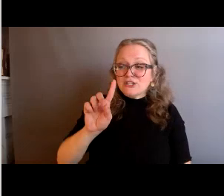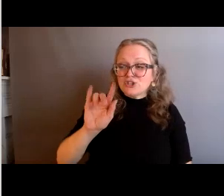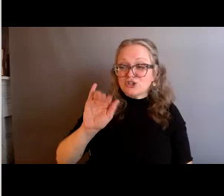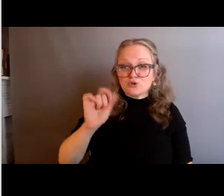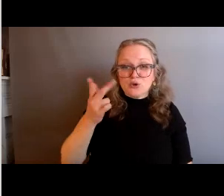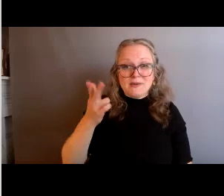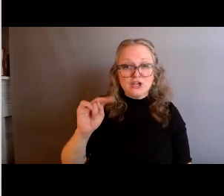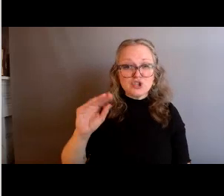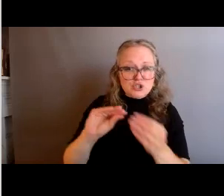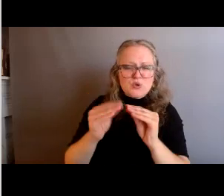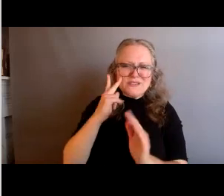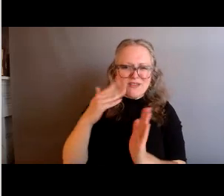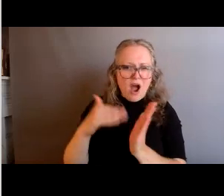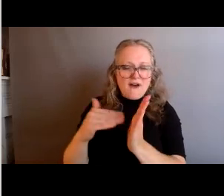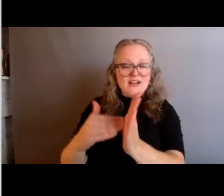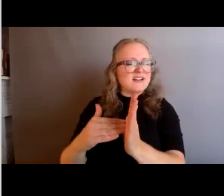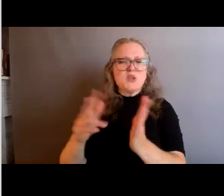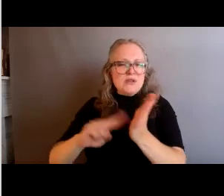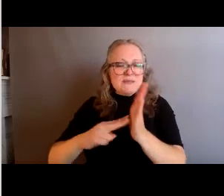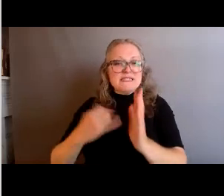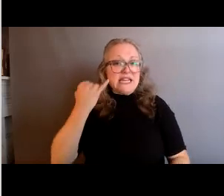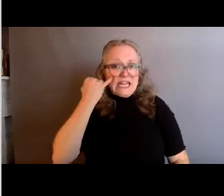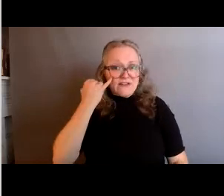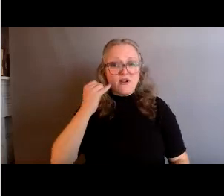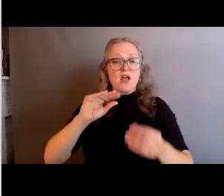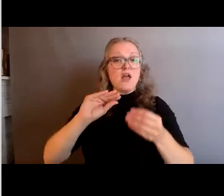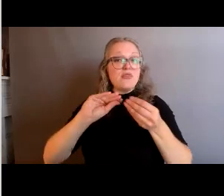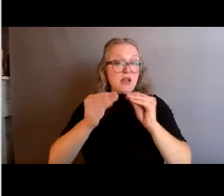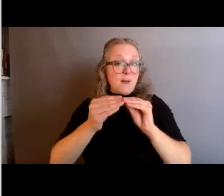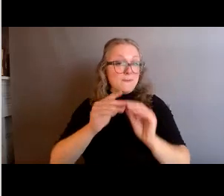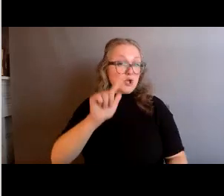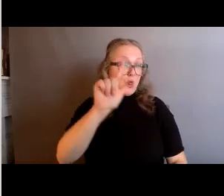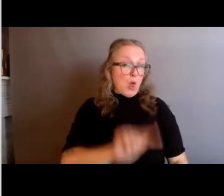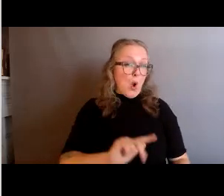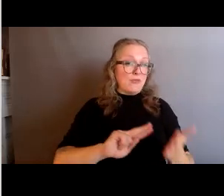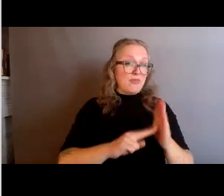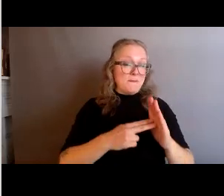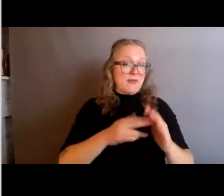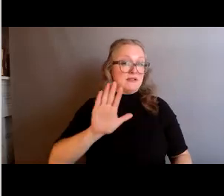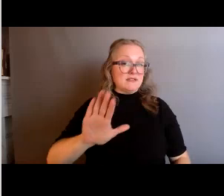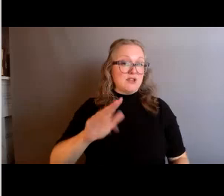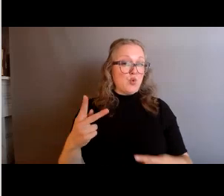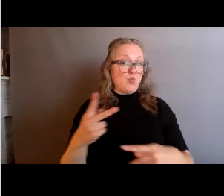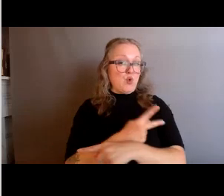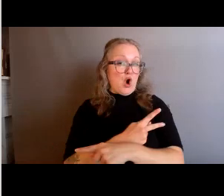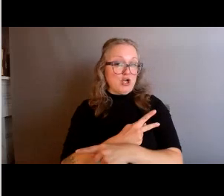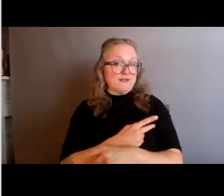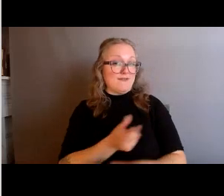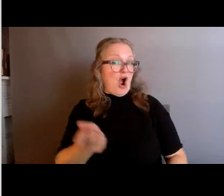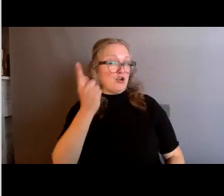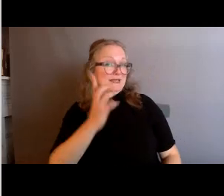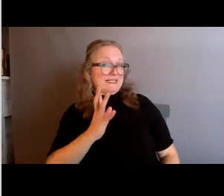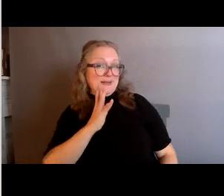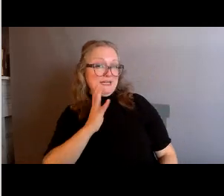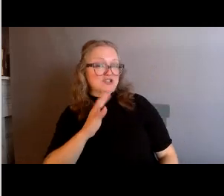Is it the lower the score, the worse their speech understanding is? Yes, everybody who comes in my office,